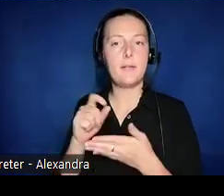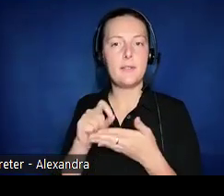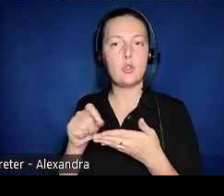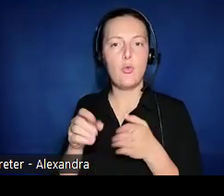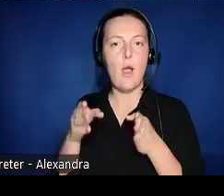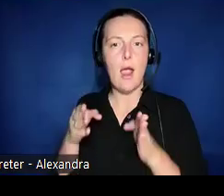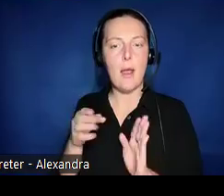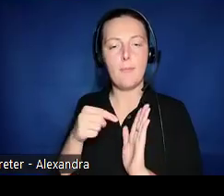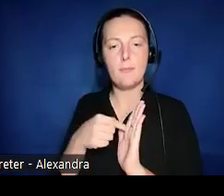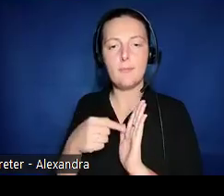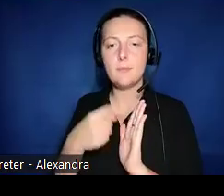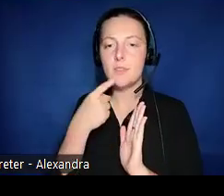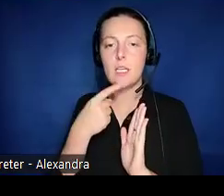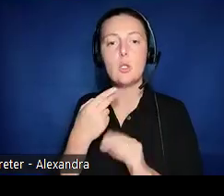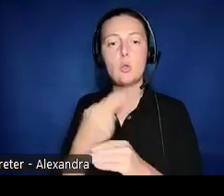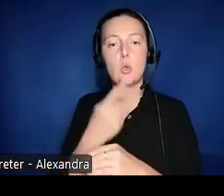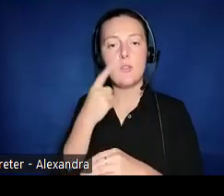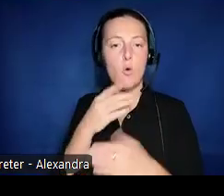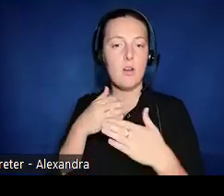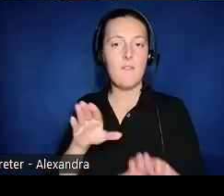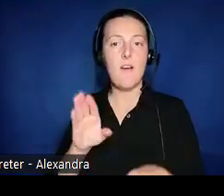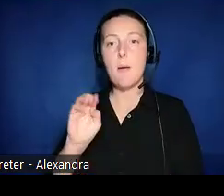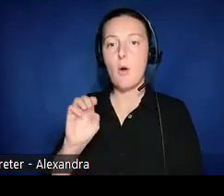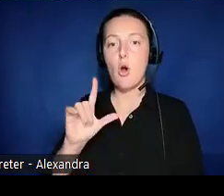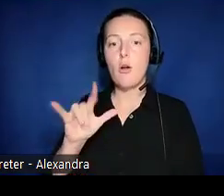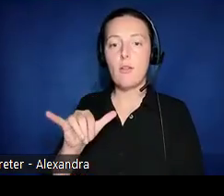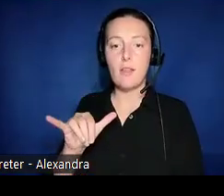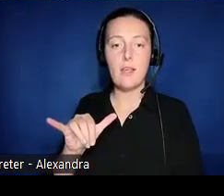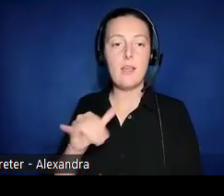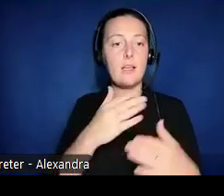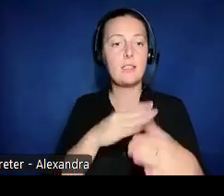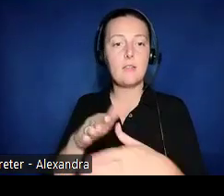chunks among different farmers uh he gets wrong. And the reason that we think he got it wrong is